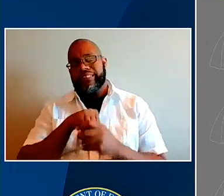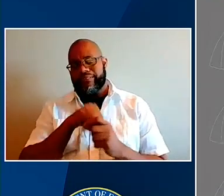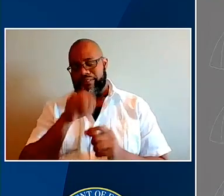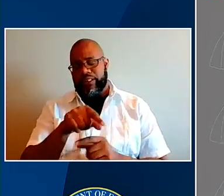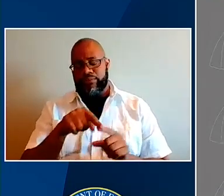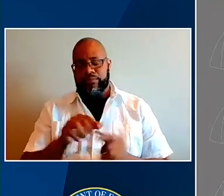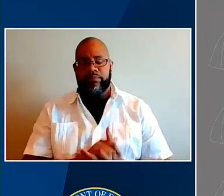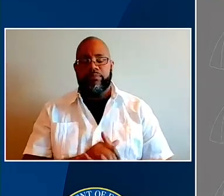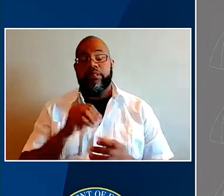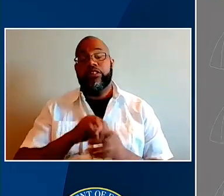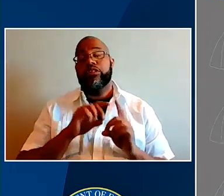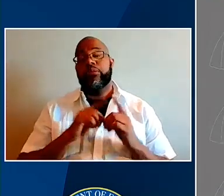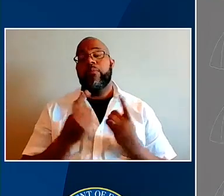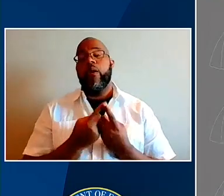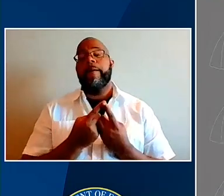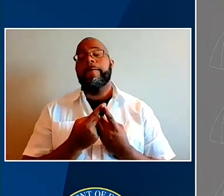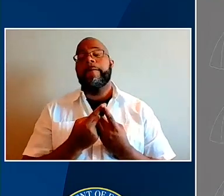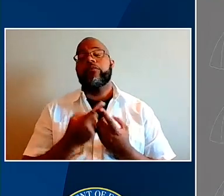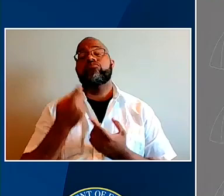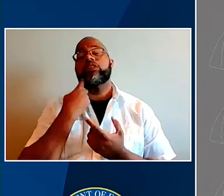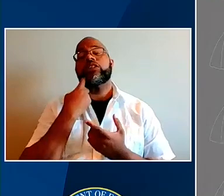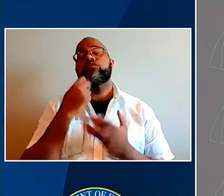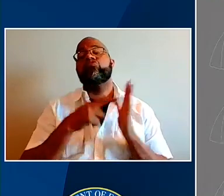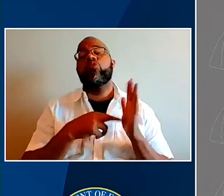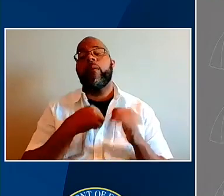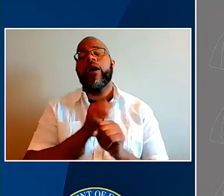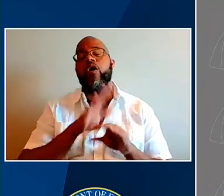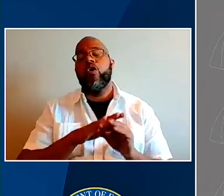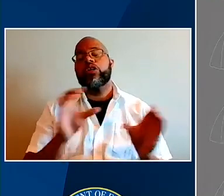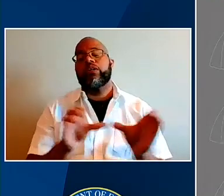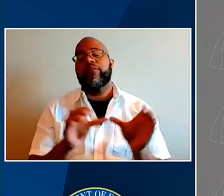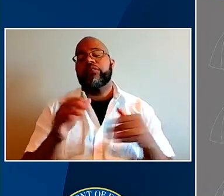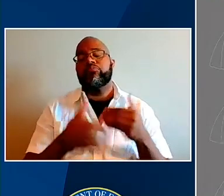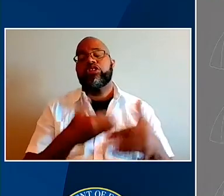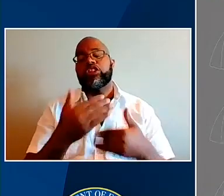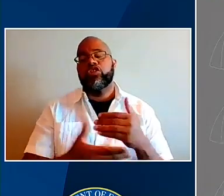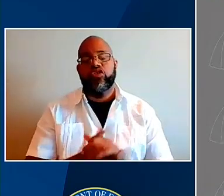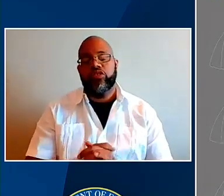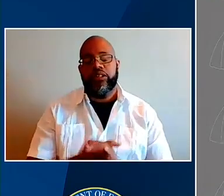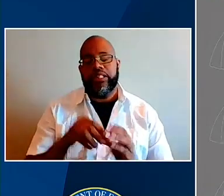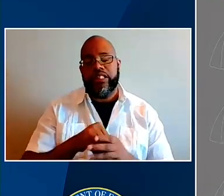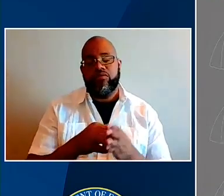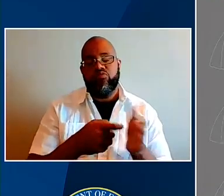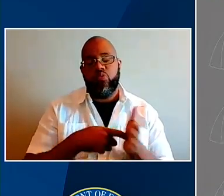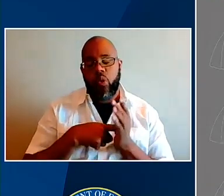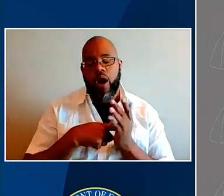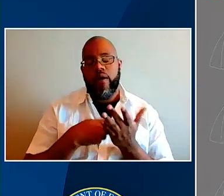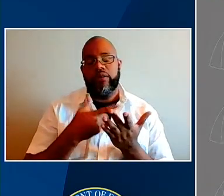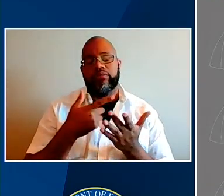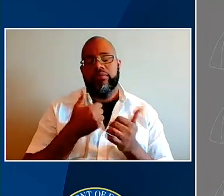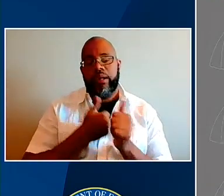In the Department's recent rulemaking on certification procedures, you know, requiring compliance with state closure